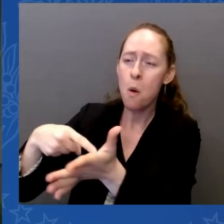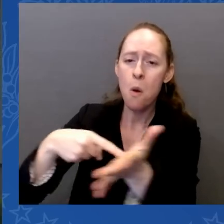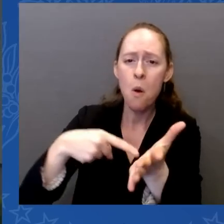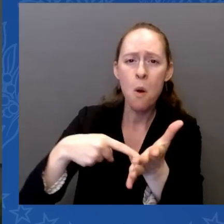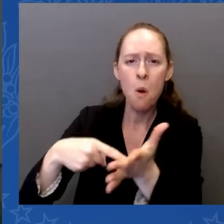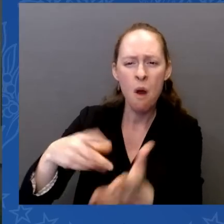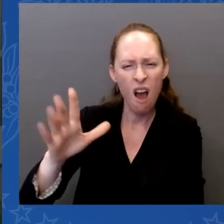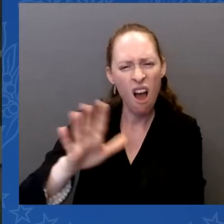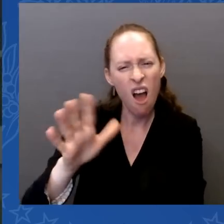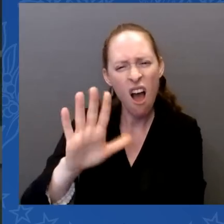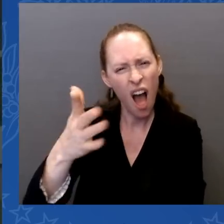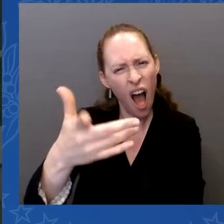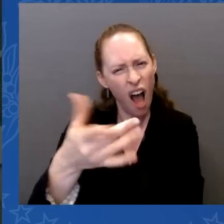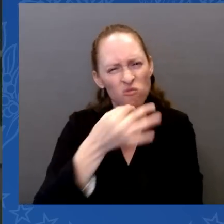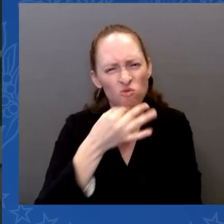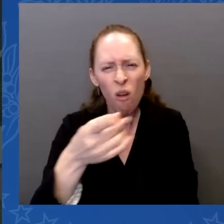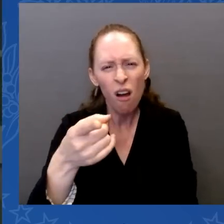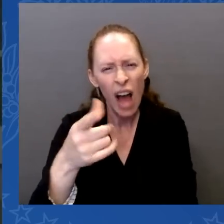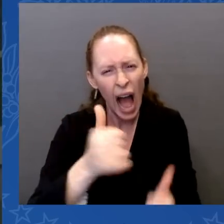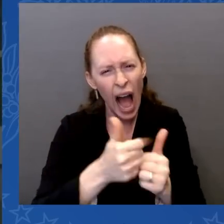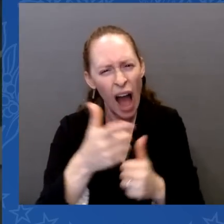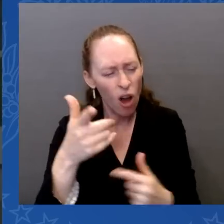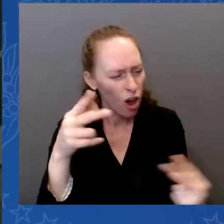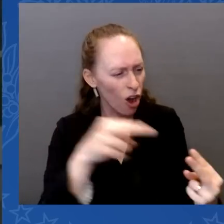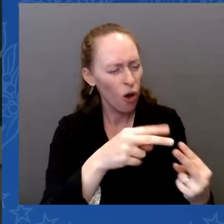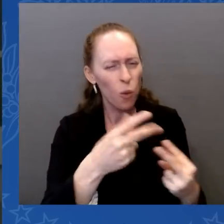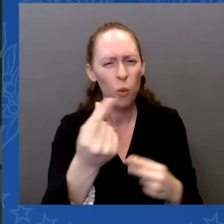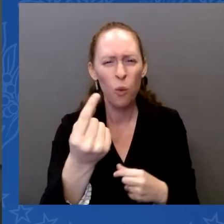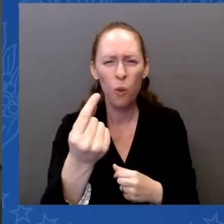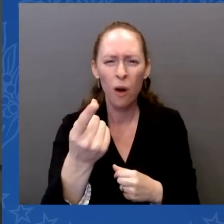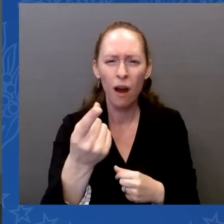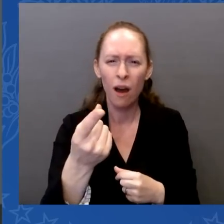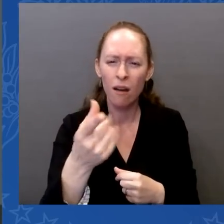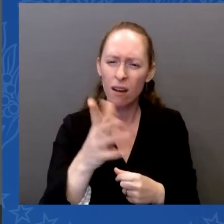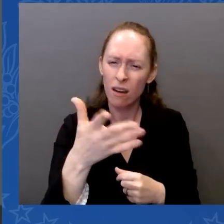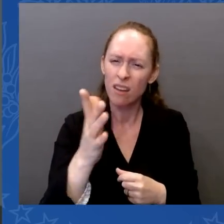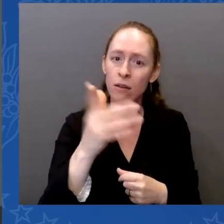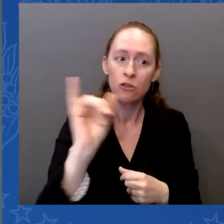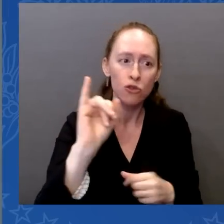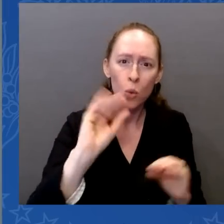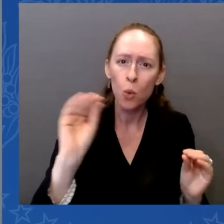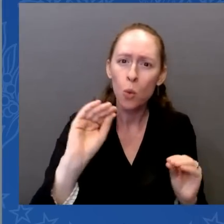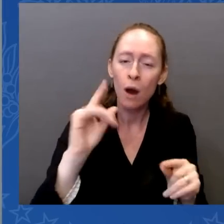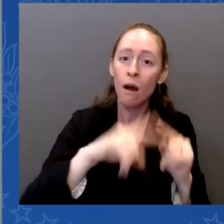knowing you can't afford it, you don't have the insurance, you have no way of getting it -- how do you go -- undergo that?